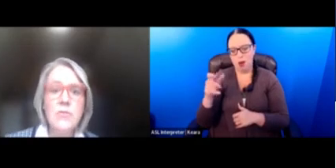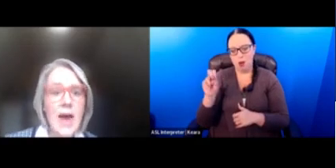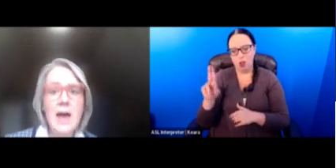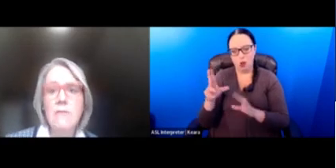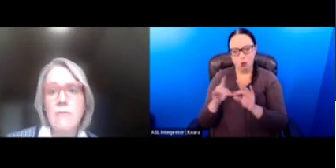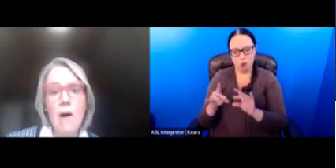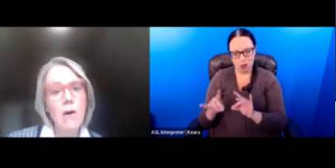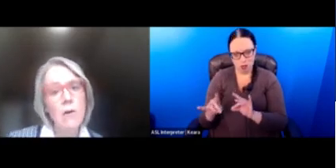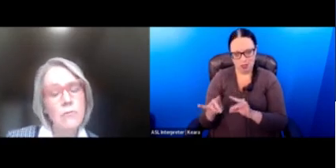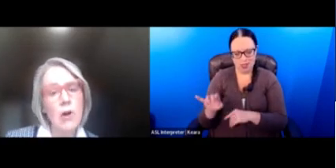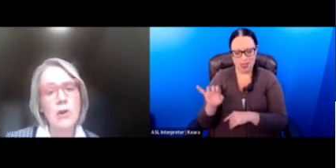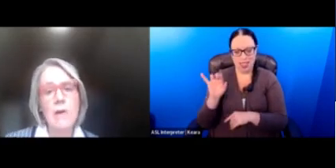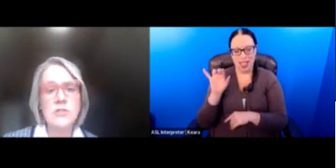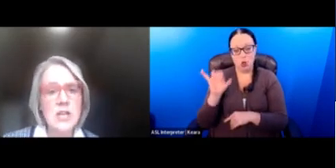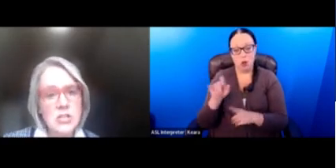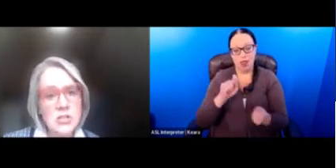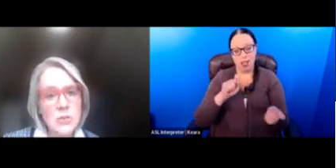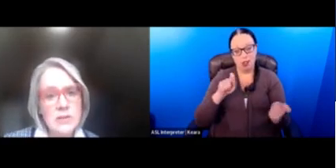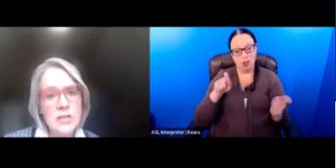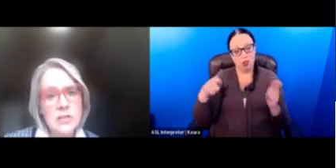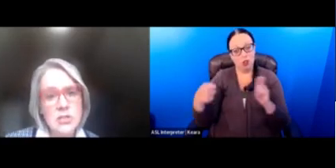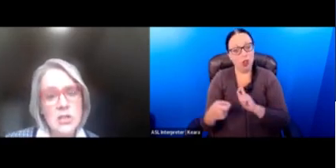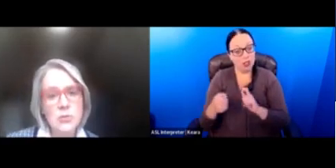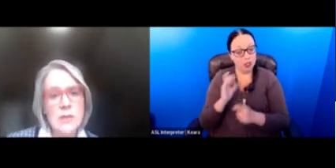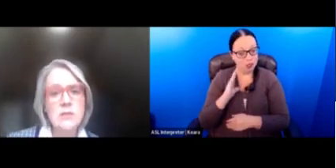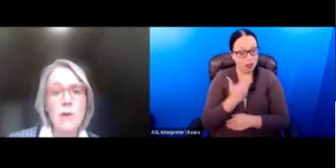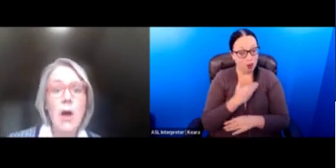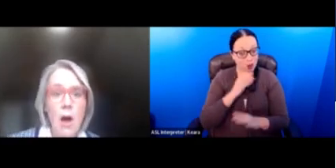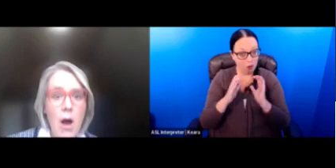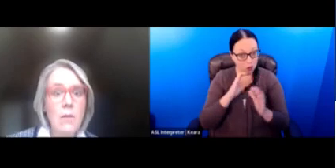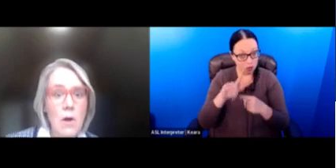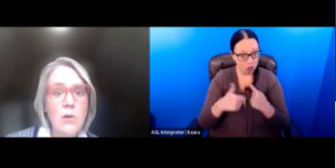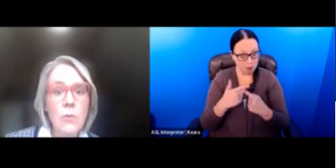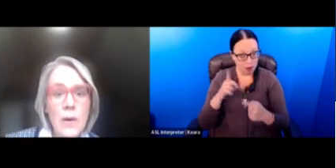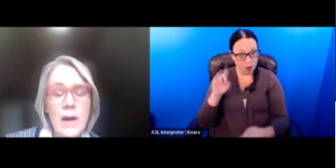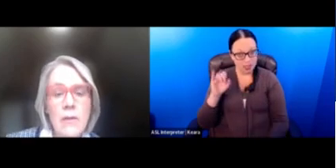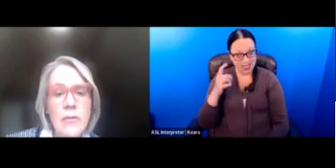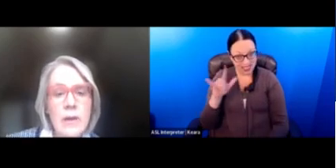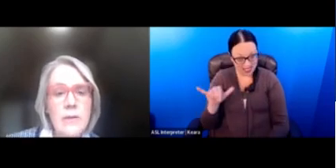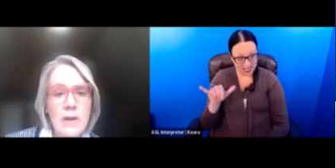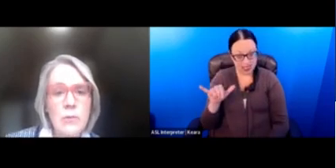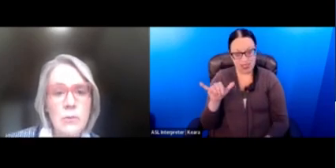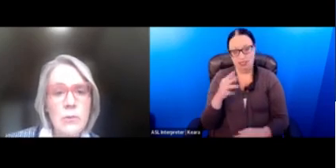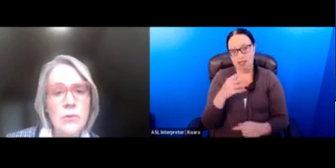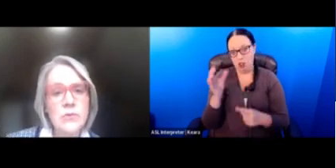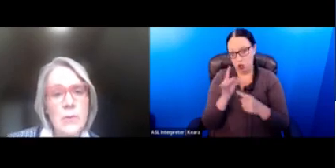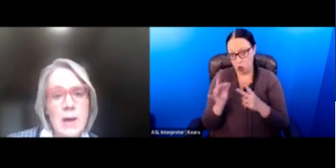federal roles around person centered planning, and around that the settings role. And so